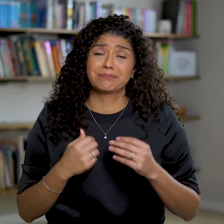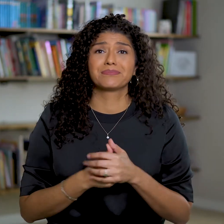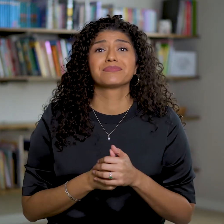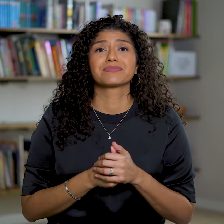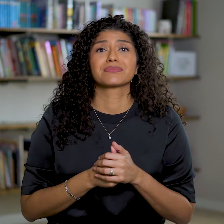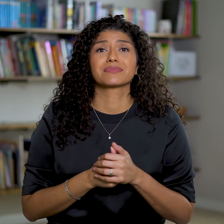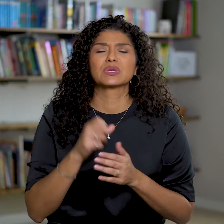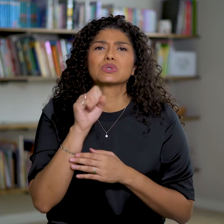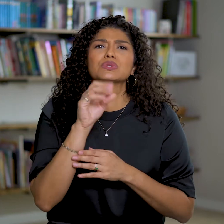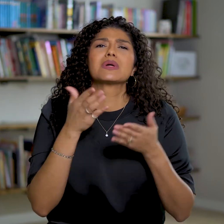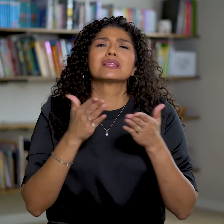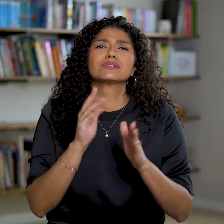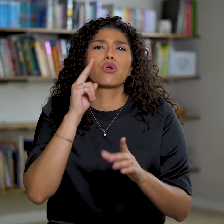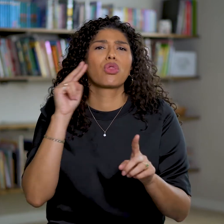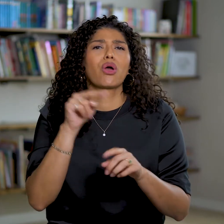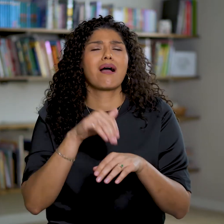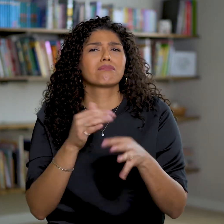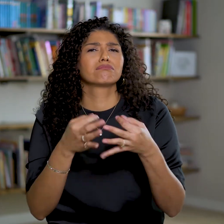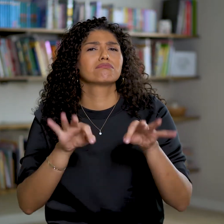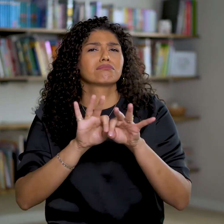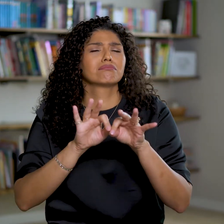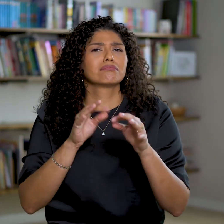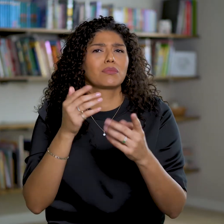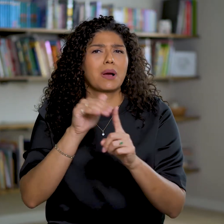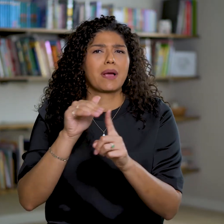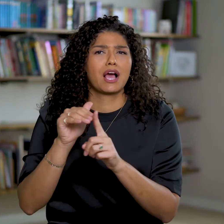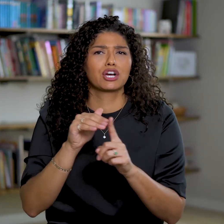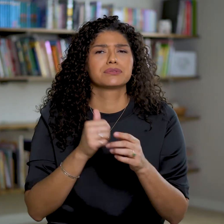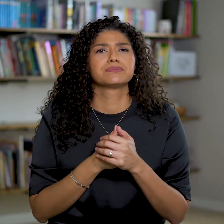so let’s look at a few important reminders.